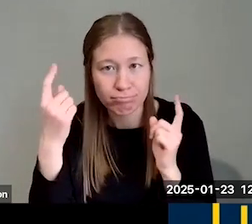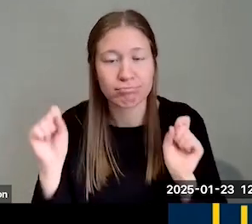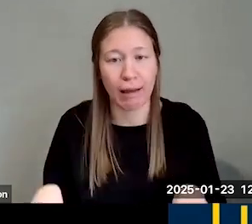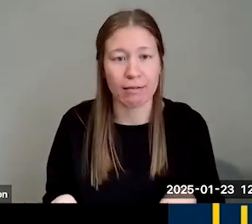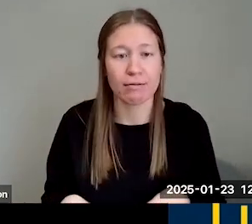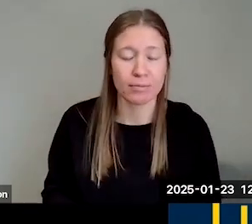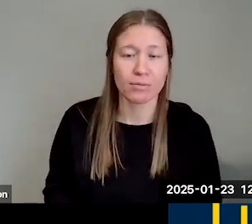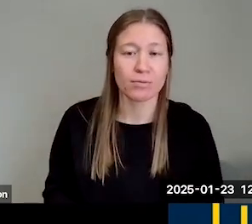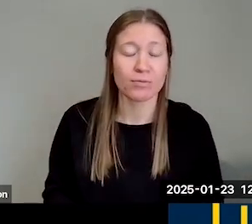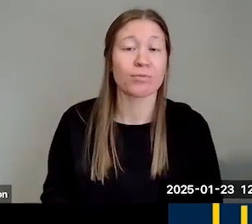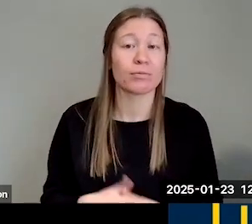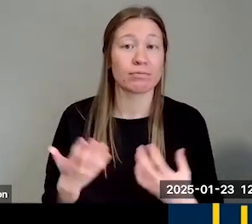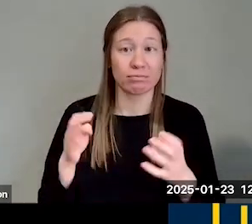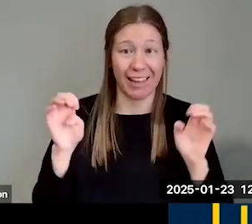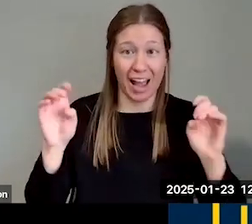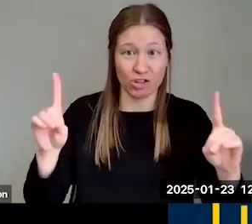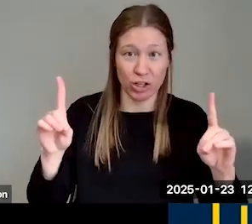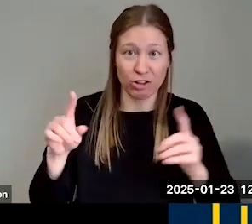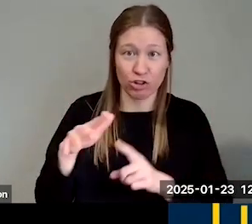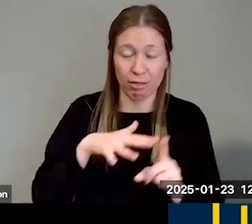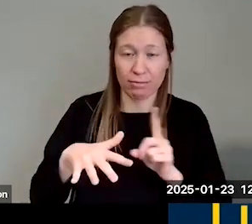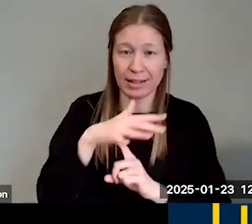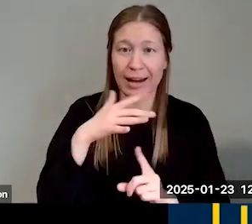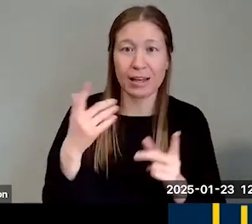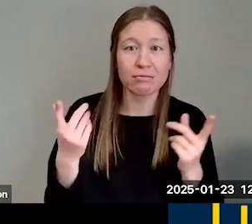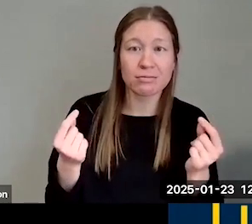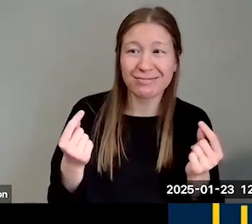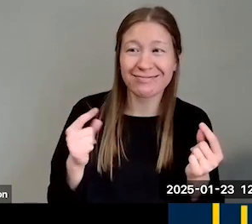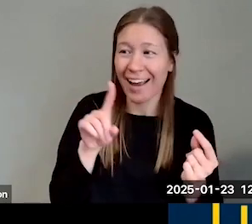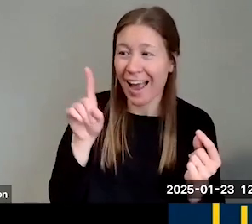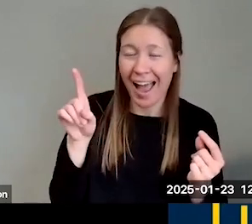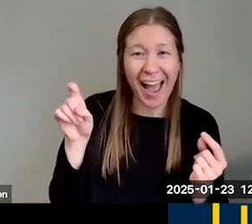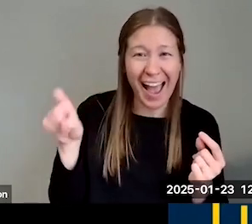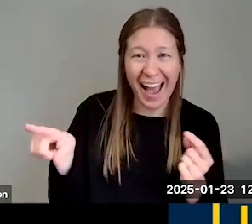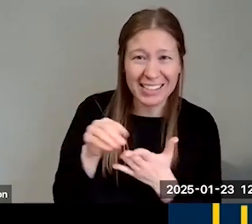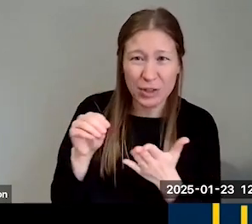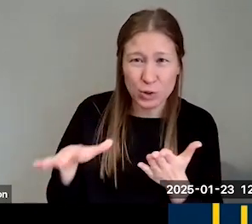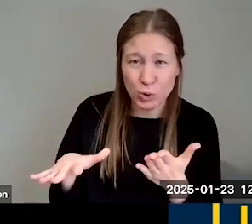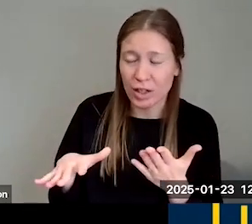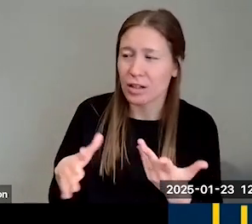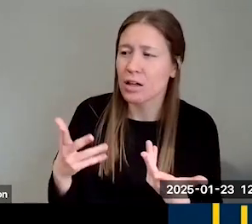in an educational setting is ask the question of the student, "What can I do to assist you